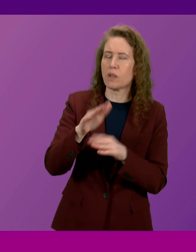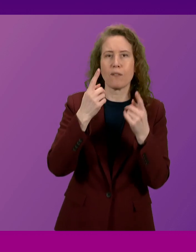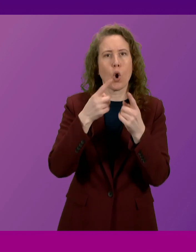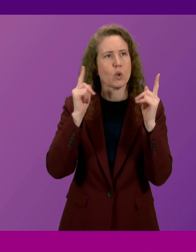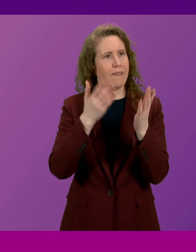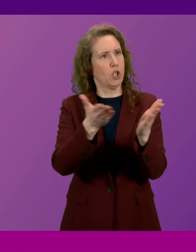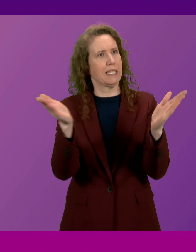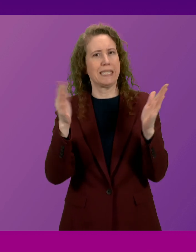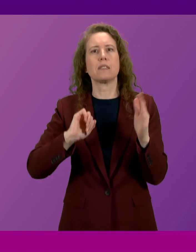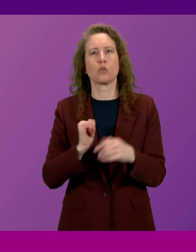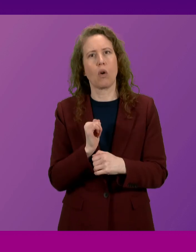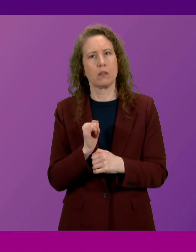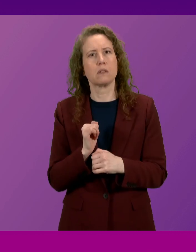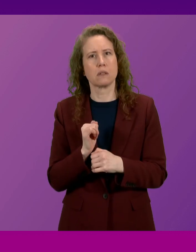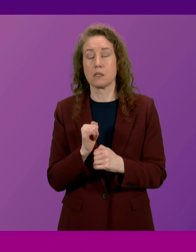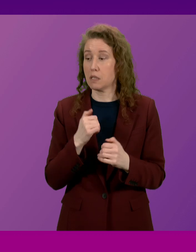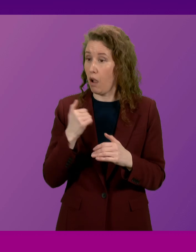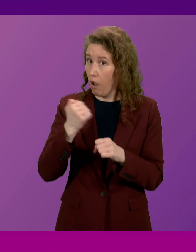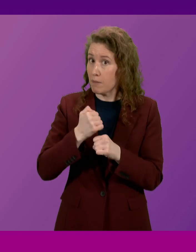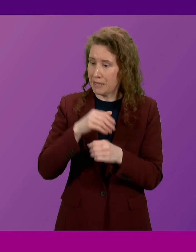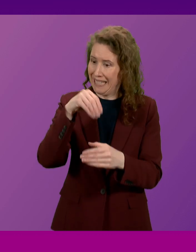sector in Scotland, and the Government is already engaged in on-going discussions with